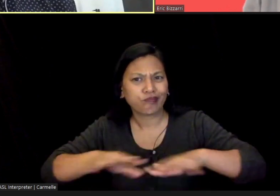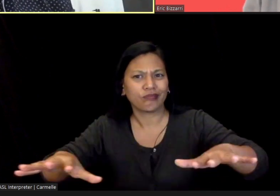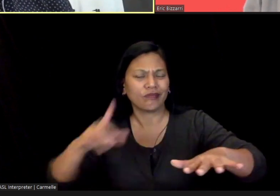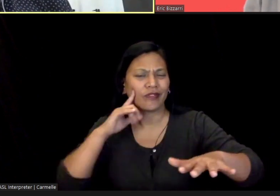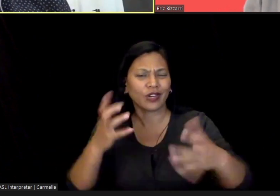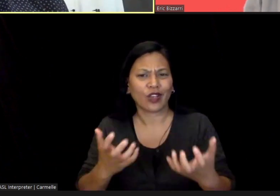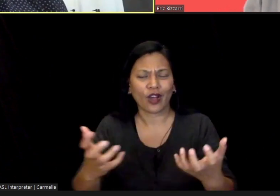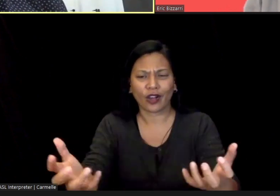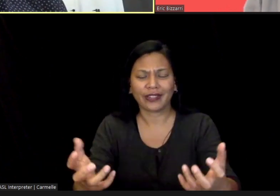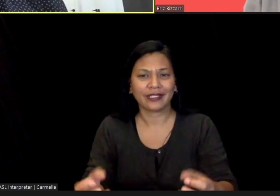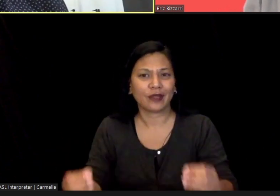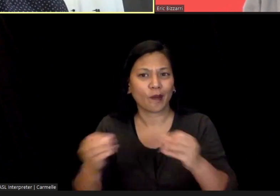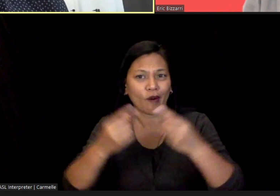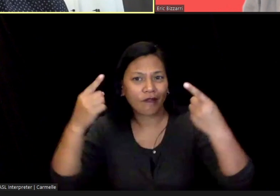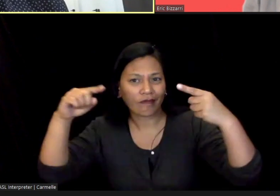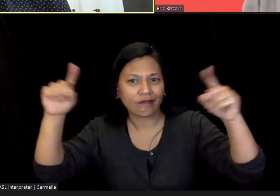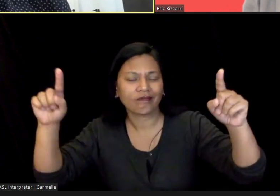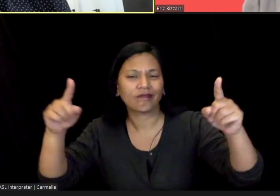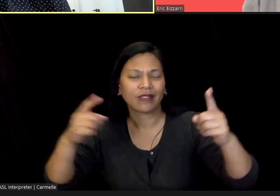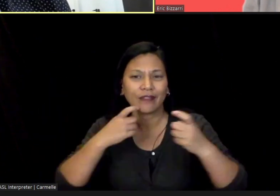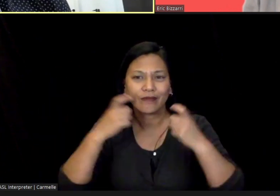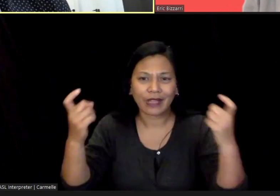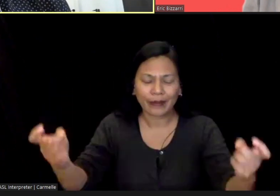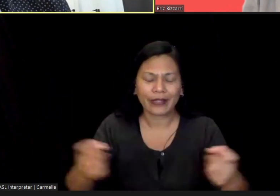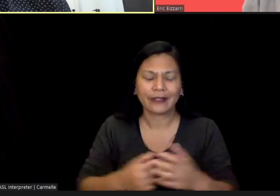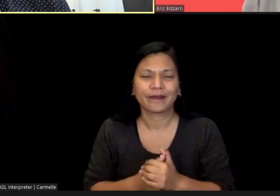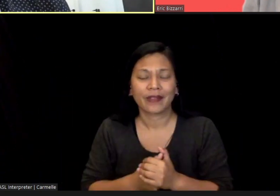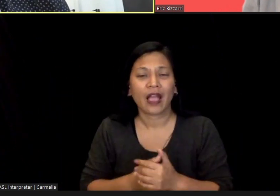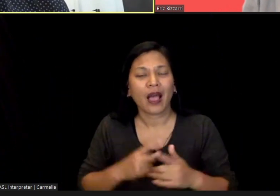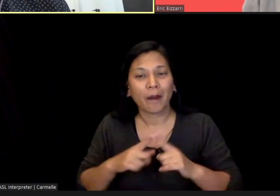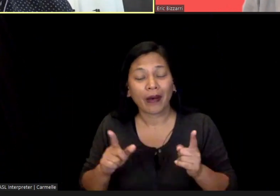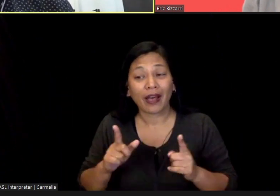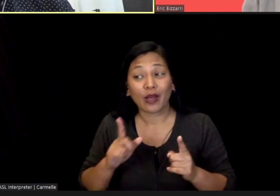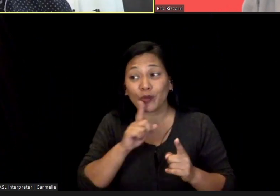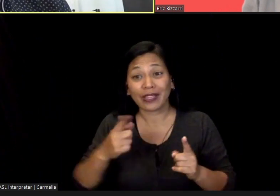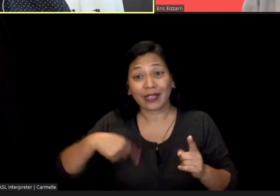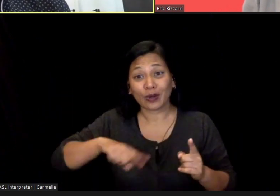But this is, you know, we want projects to succeed domestically, internationally.